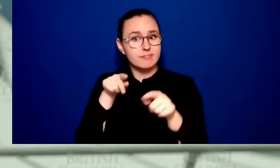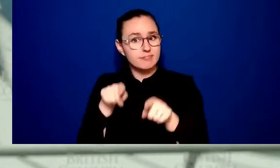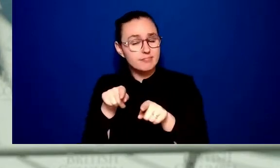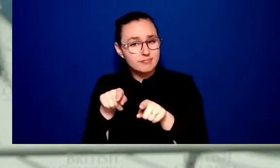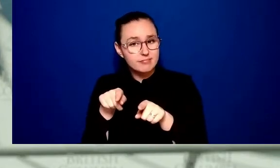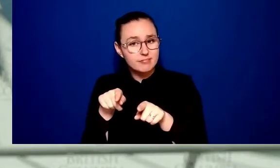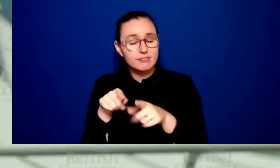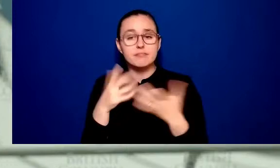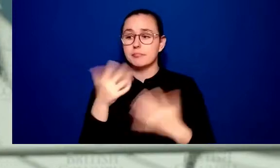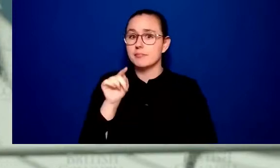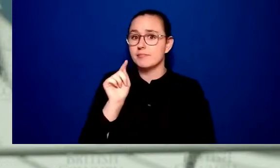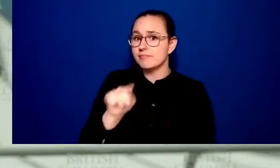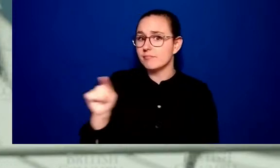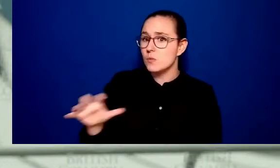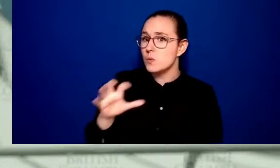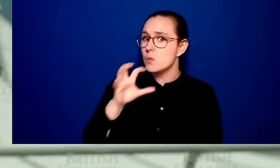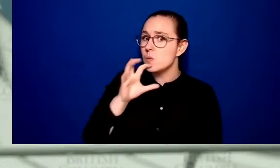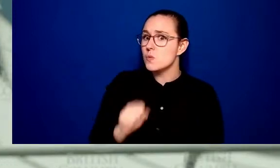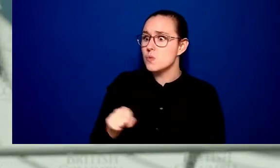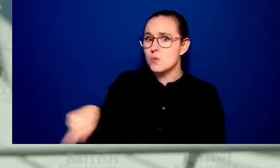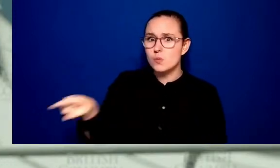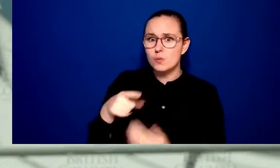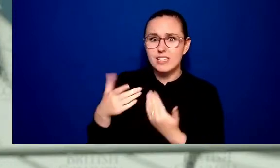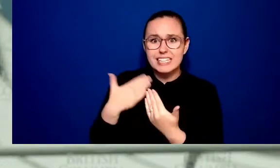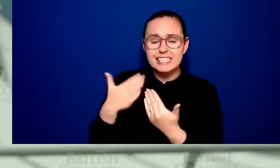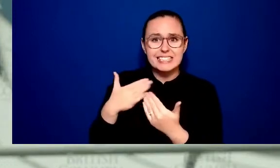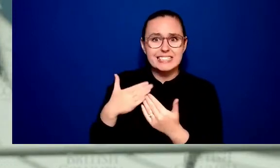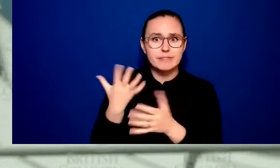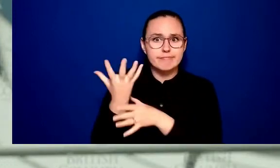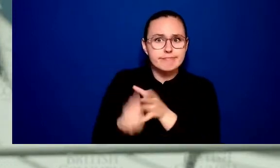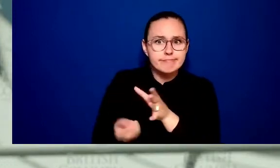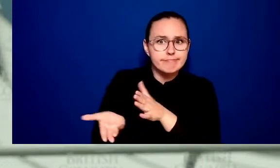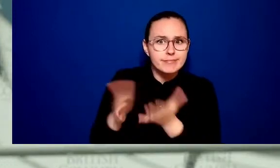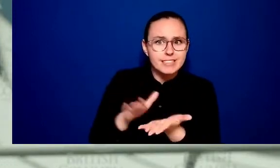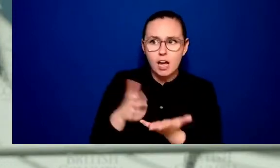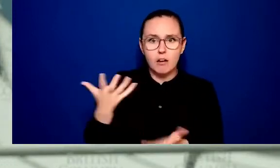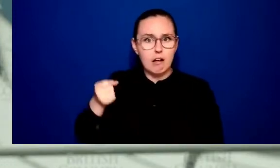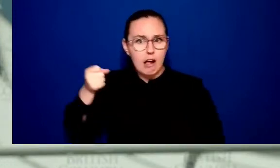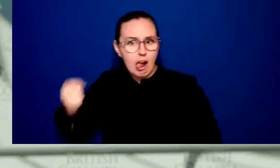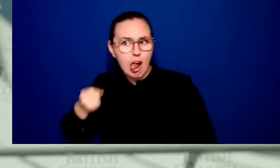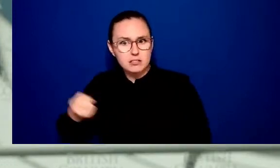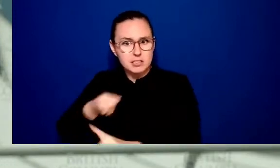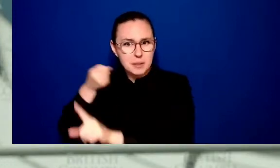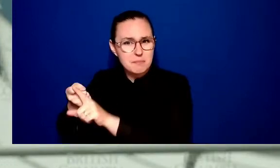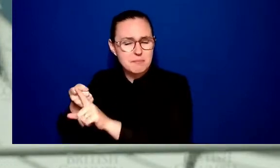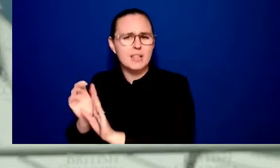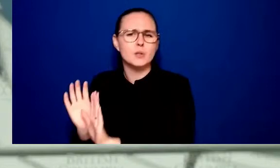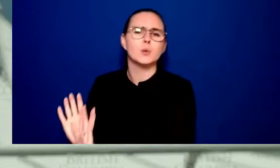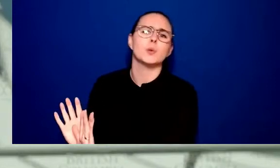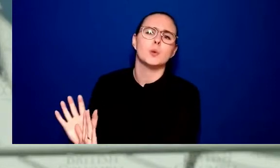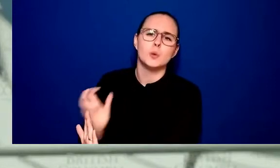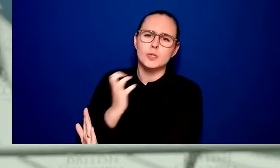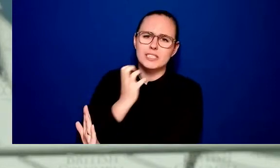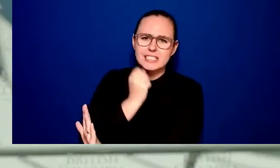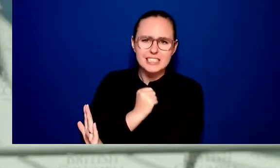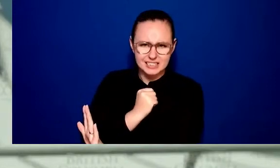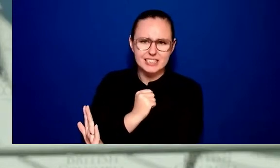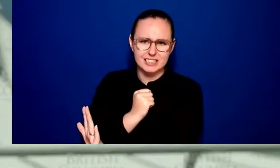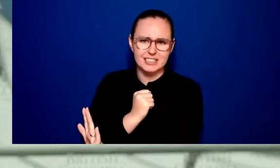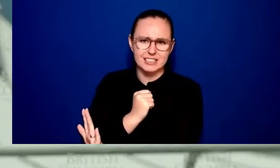During this time of high risk. We need to go back to those basics. Those things that